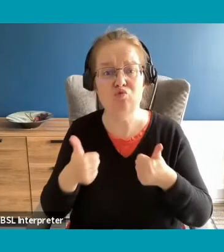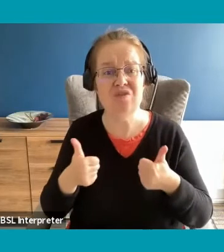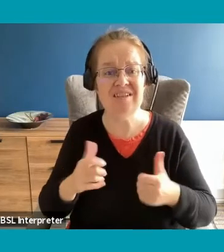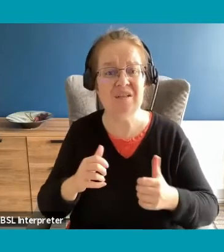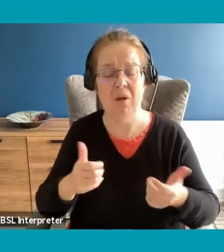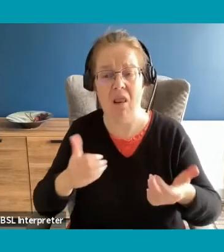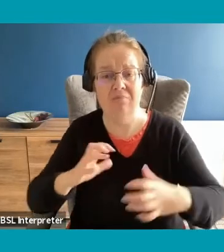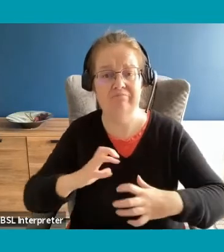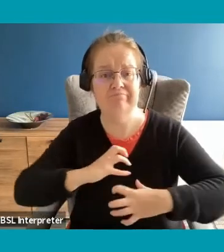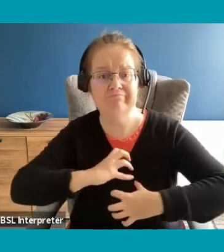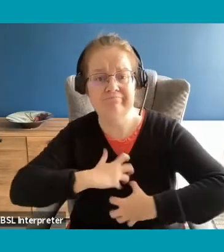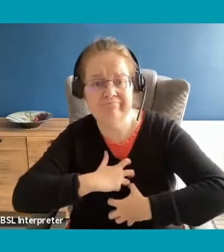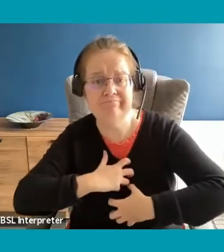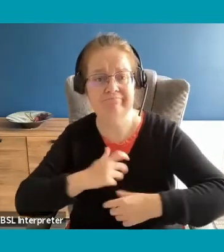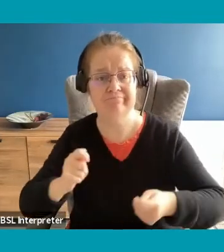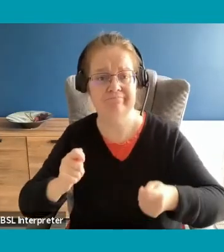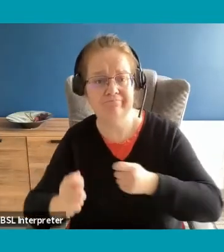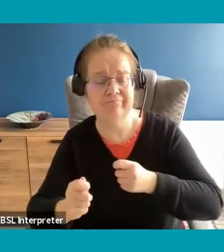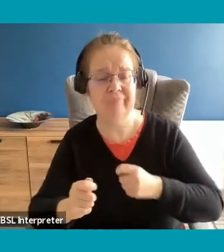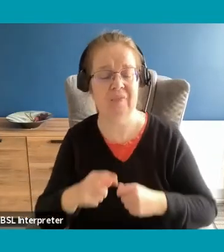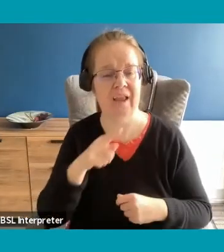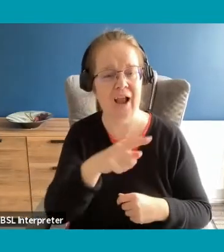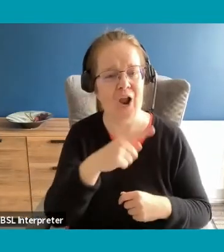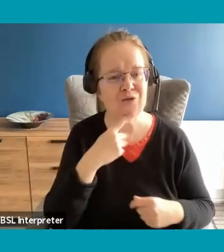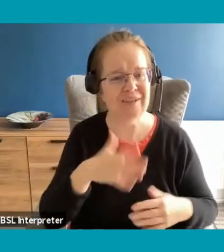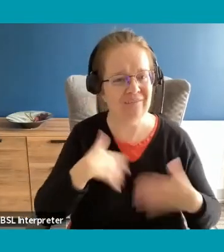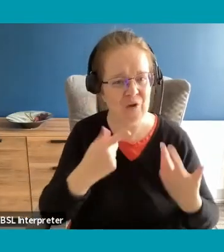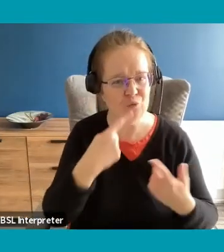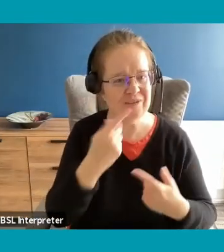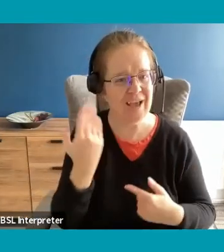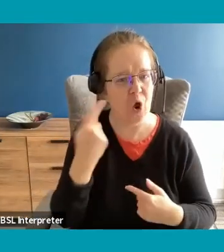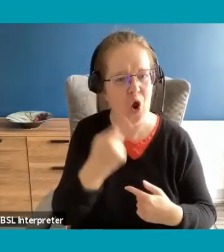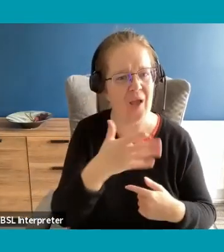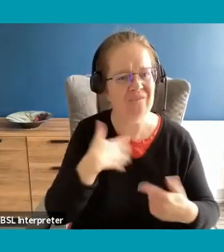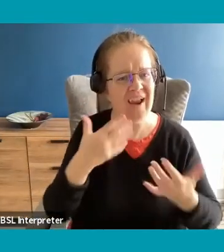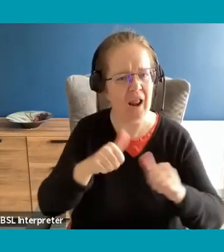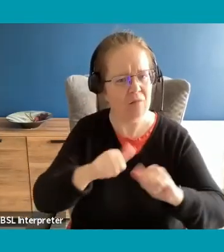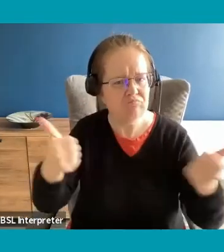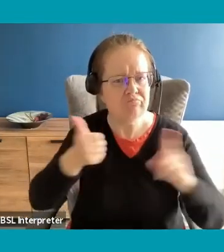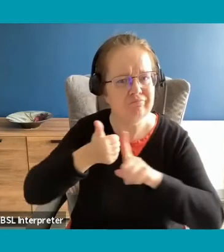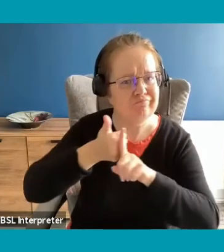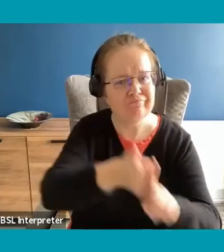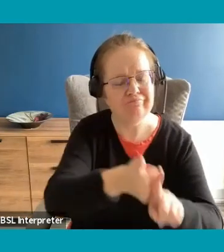And you mentioned earlier that you felt really well supported. Can you expand a little bit more about